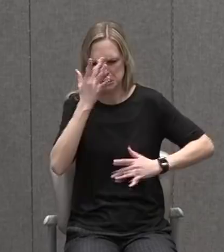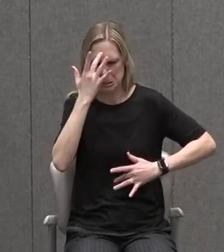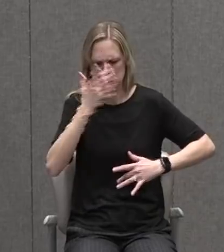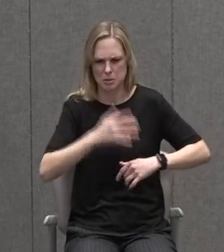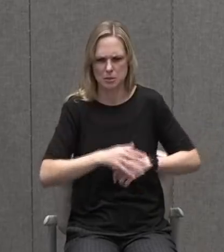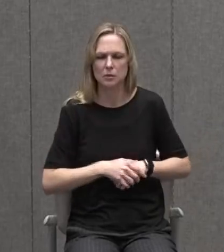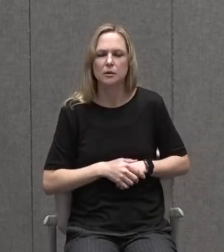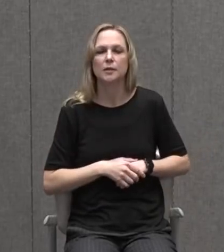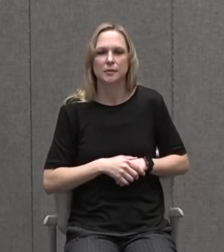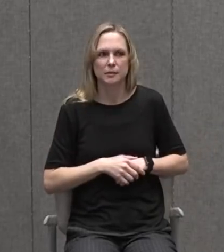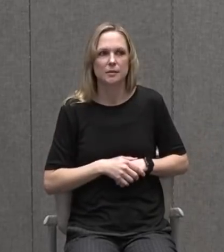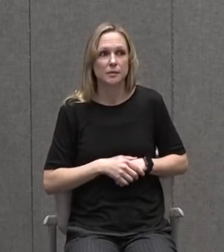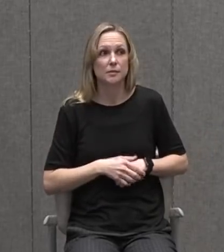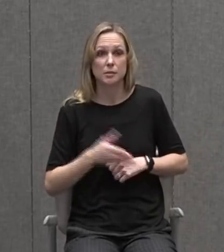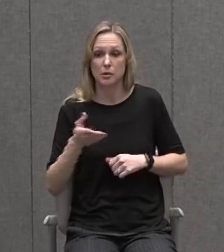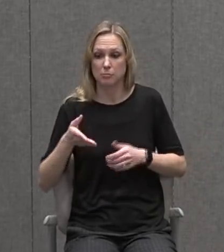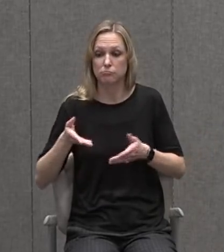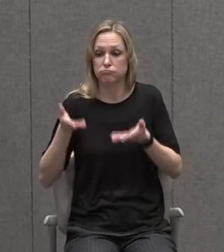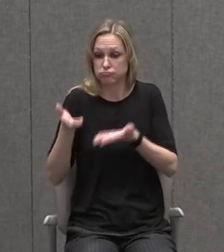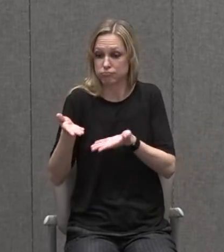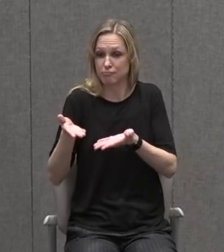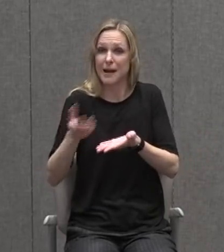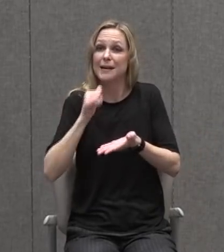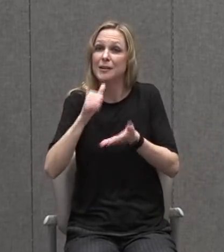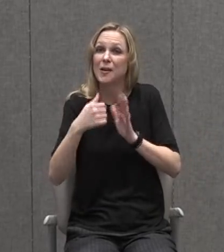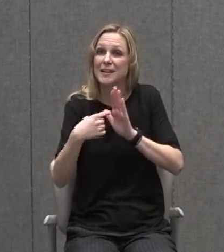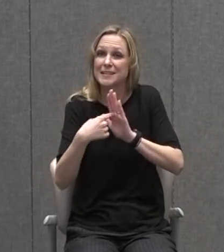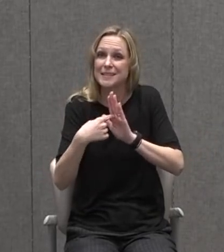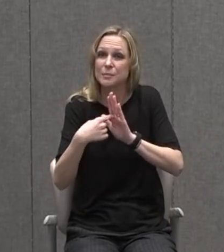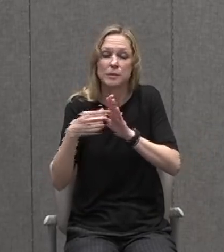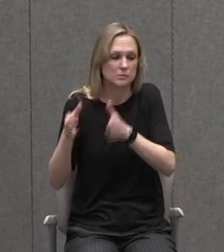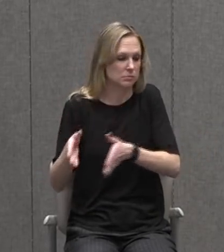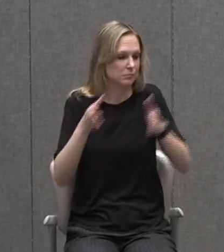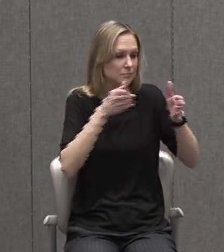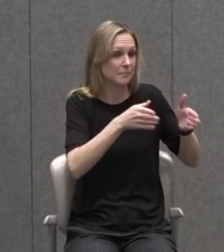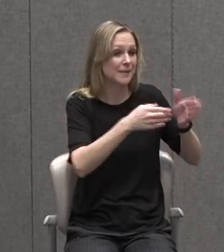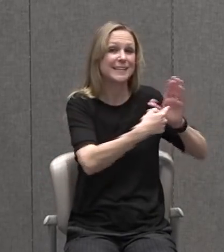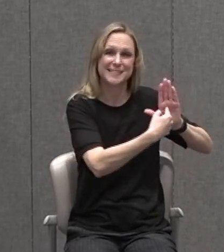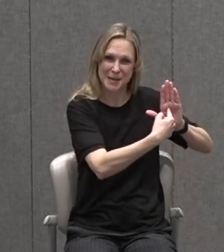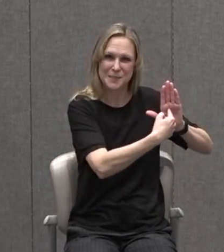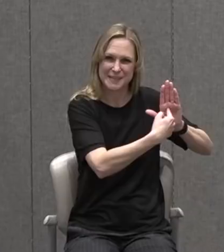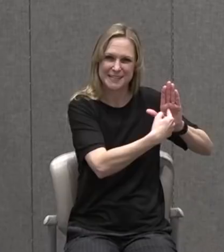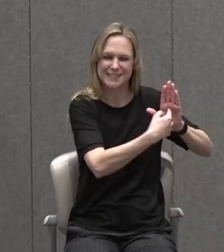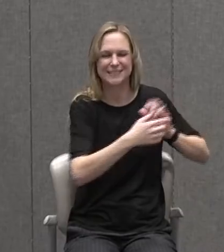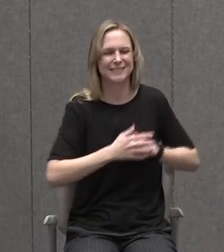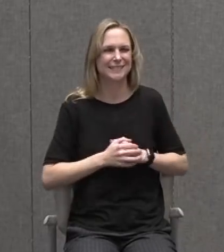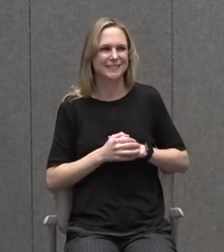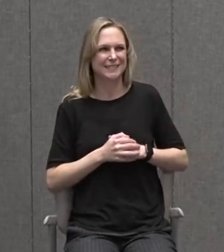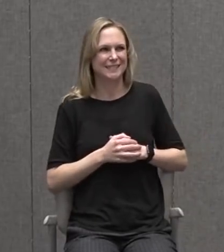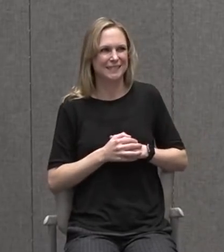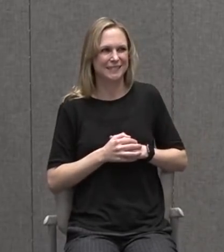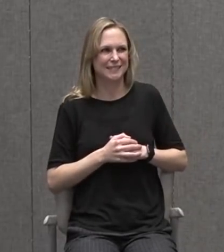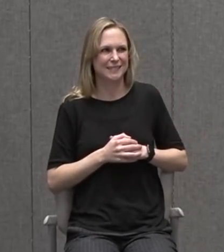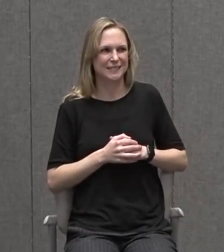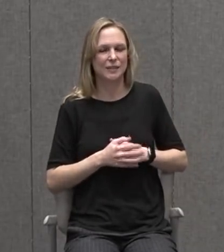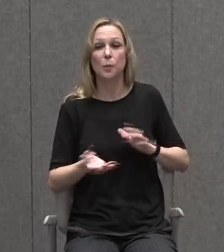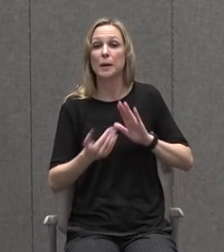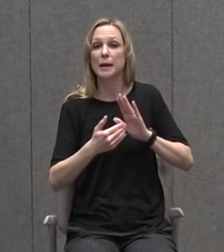So there's some non examples, and then there are some examples for us. So again, this is a Frayer Model